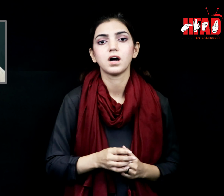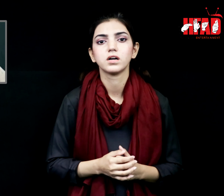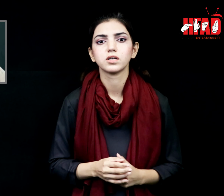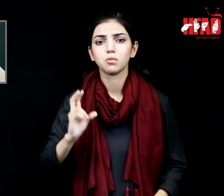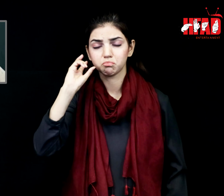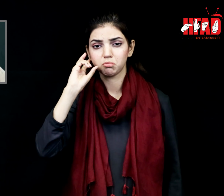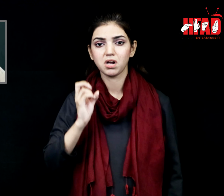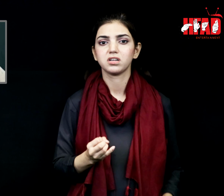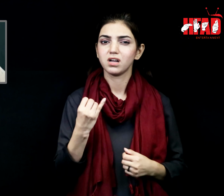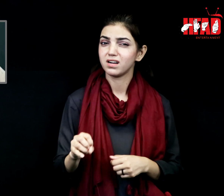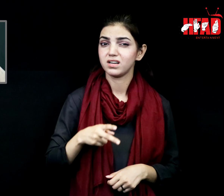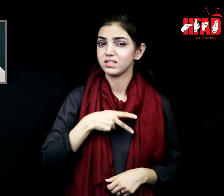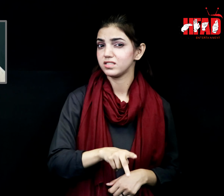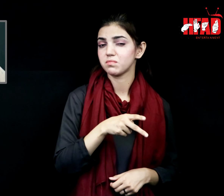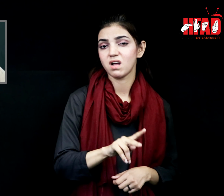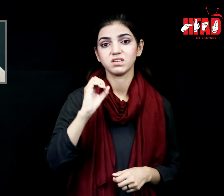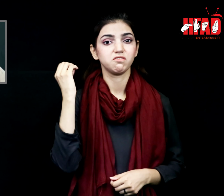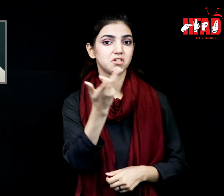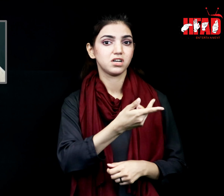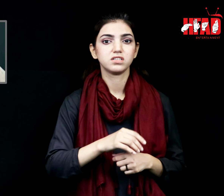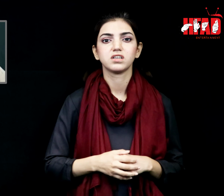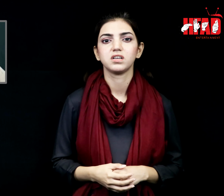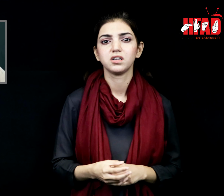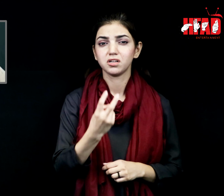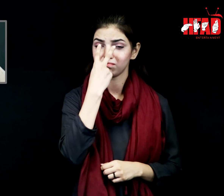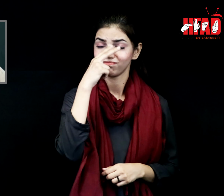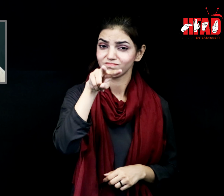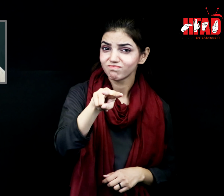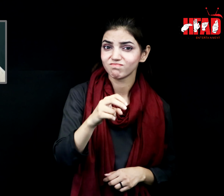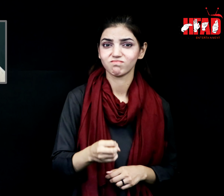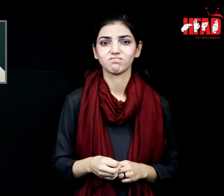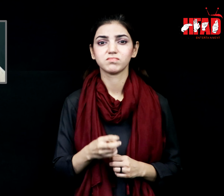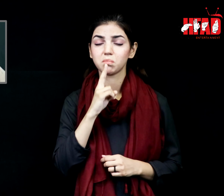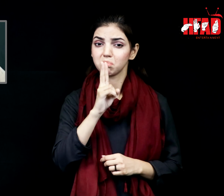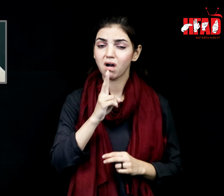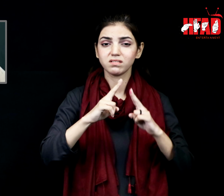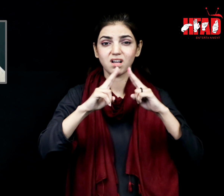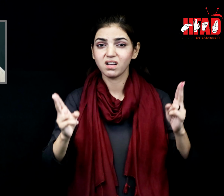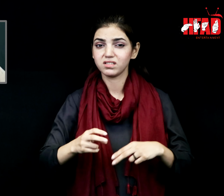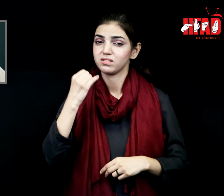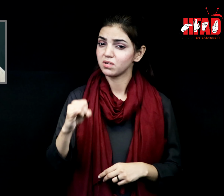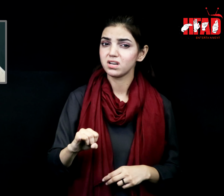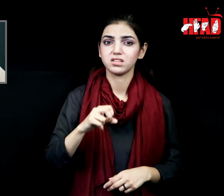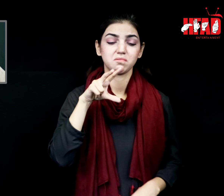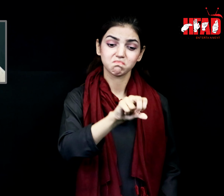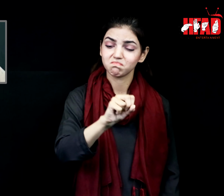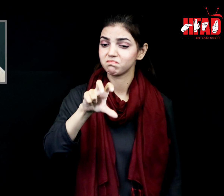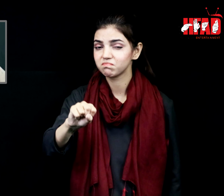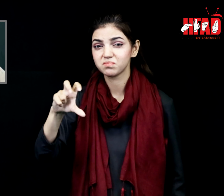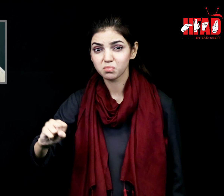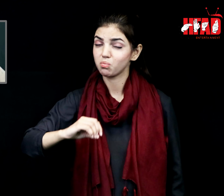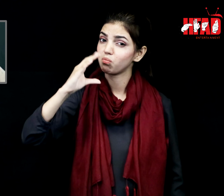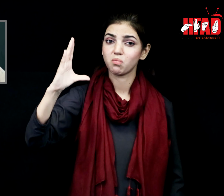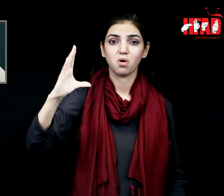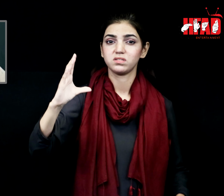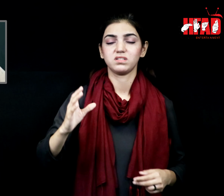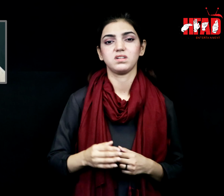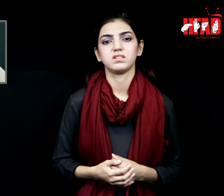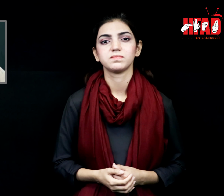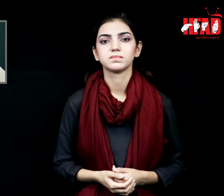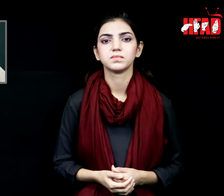sexual crimes were on the rise due to the misuse of mobile phones.